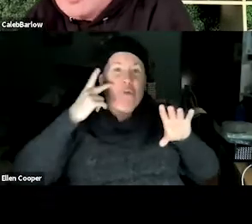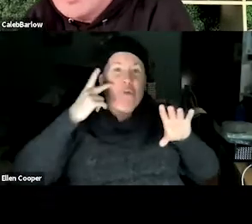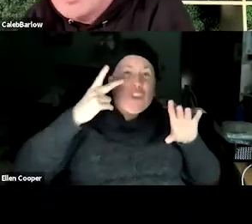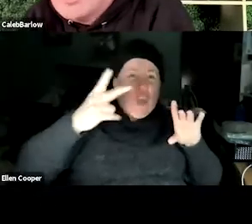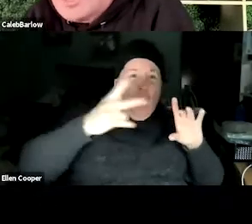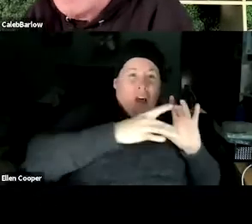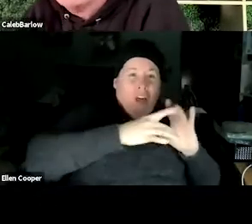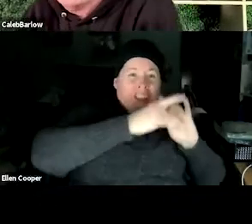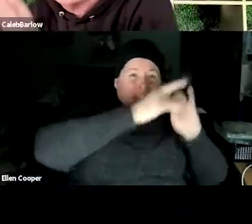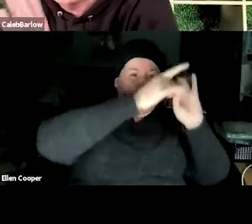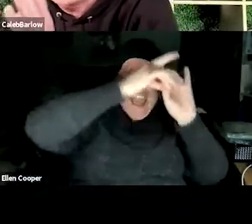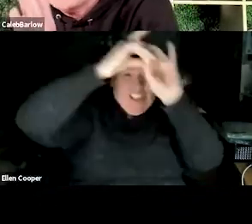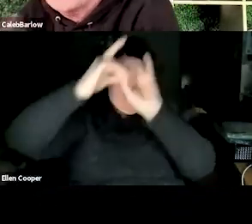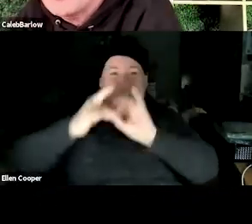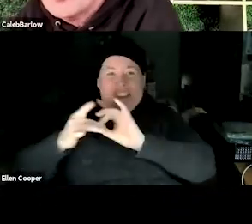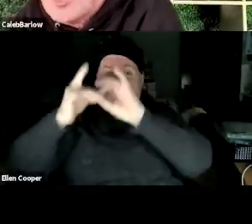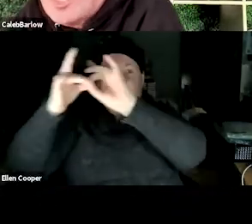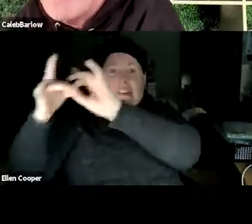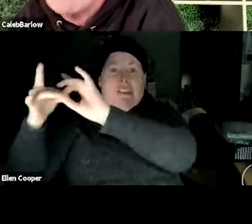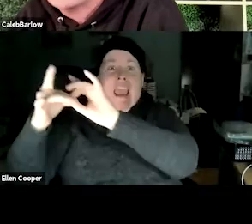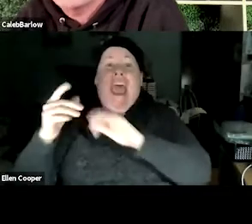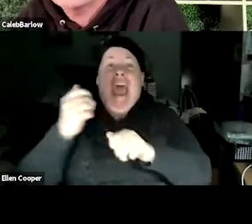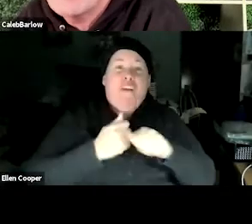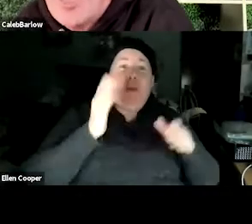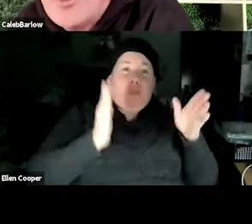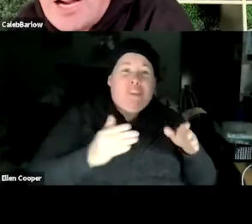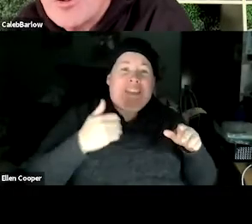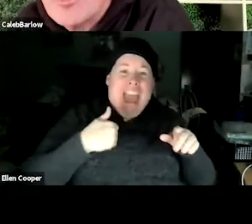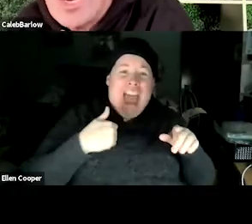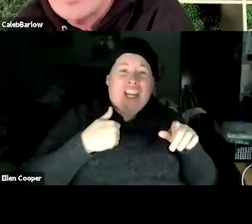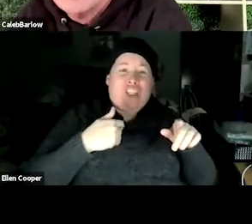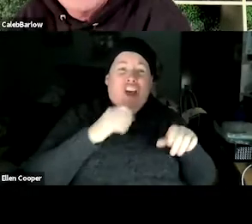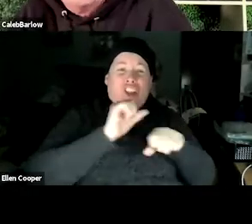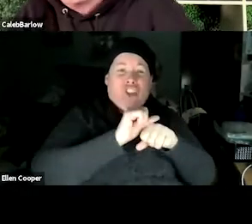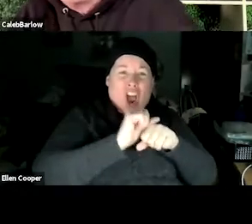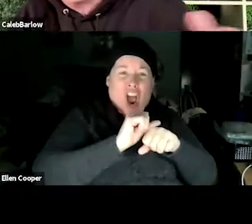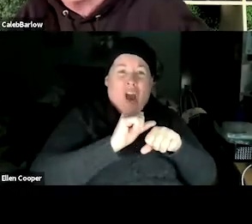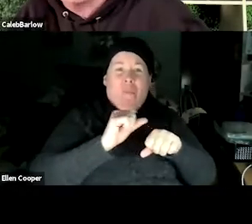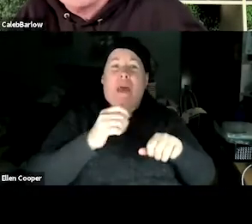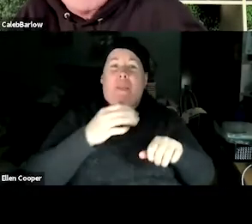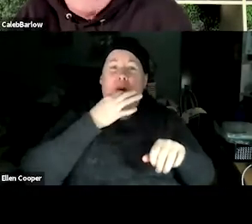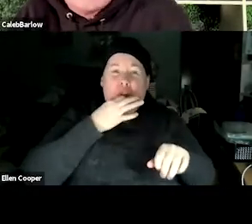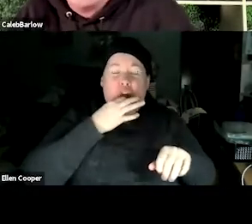CalebBarlow: Every person was really good at their job, but they're all subcontractors. Right. You know, there's one person that built the dropper